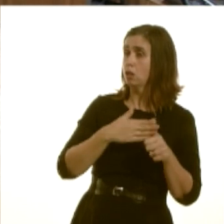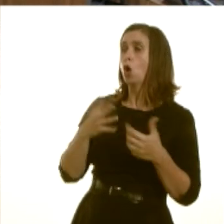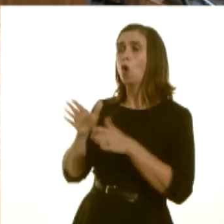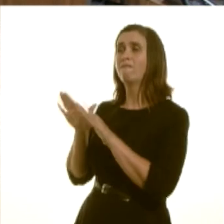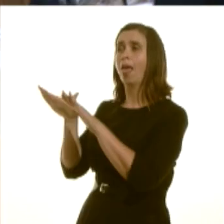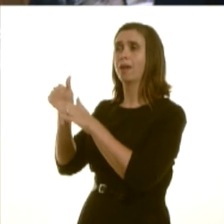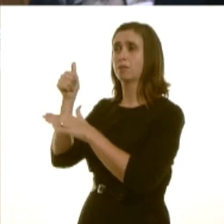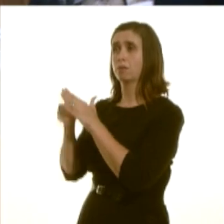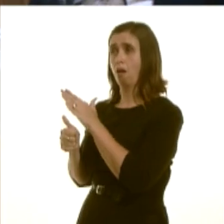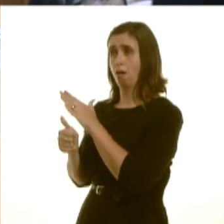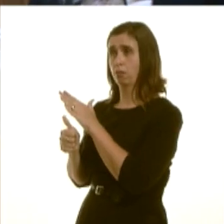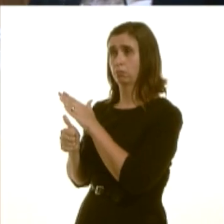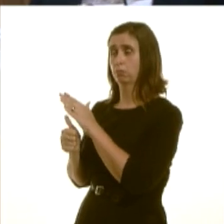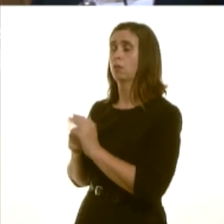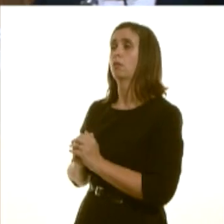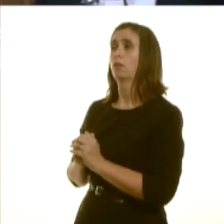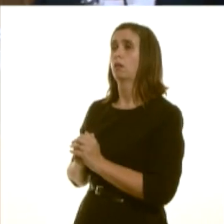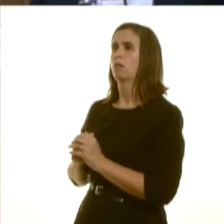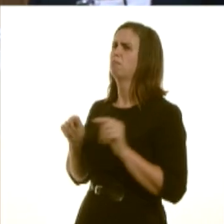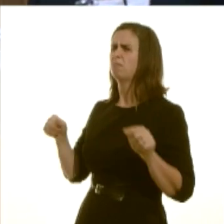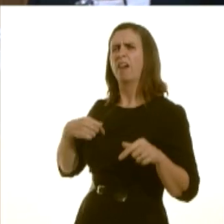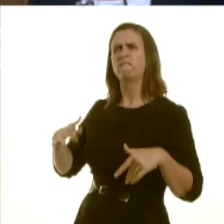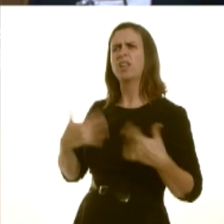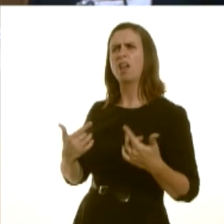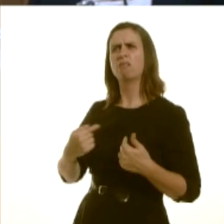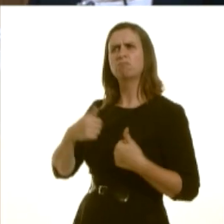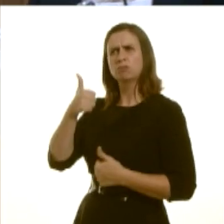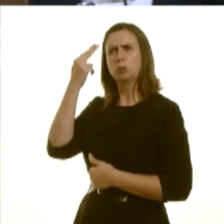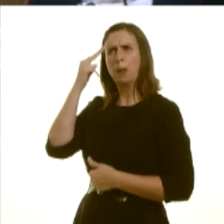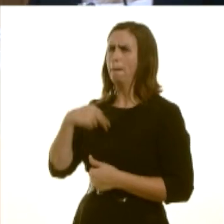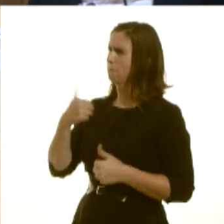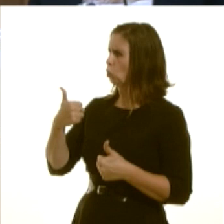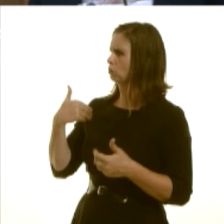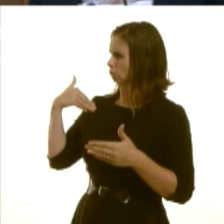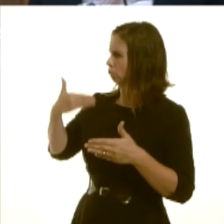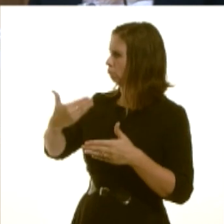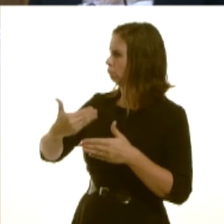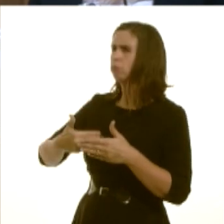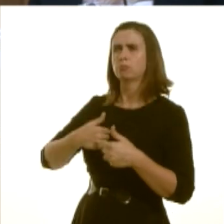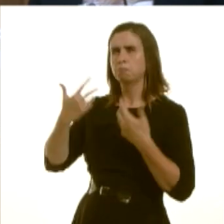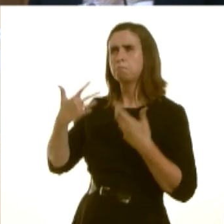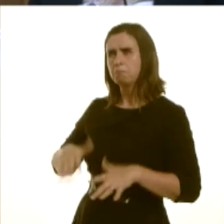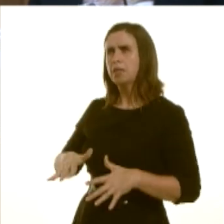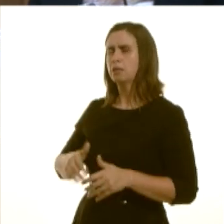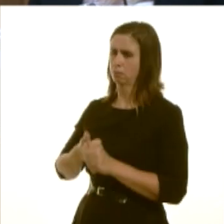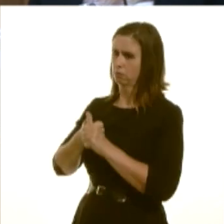Start, we have a good record, I believe, of giving assistance to those communities that